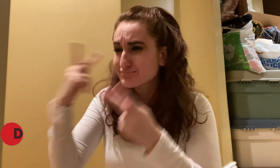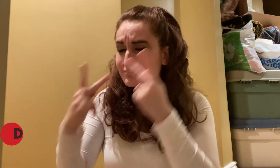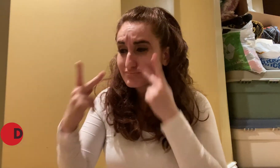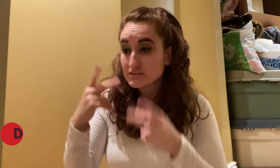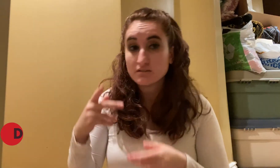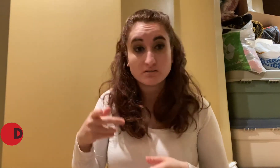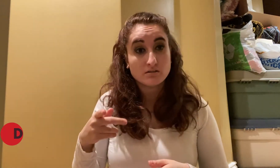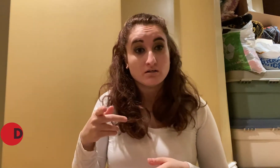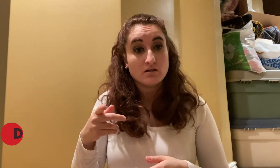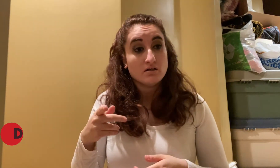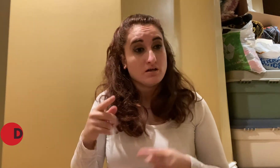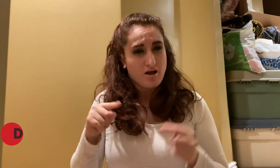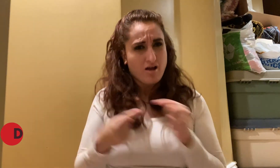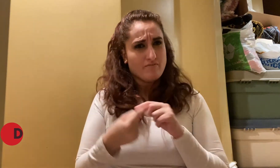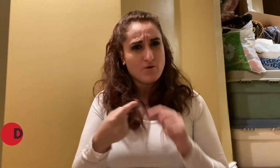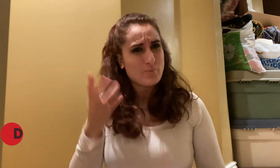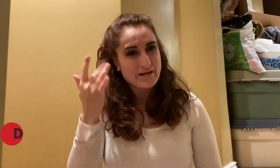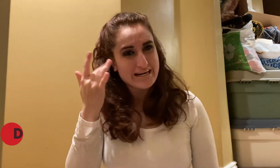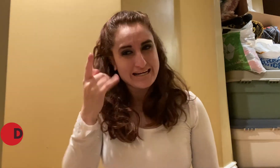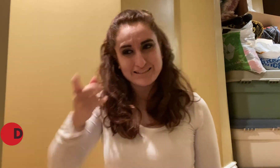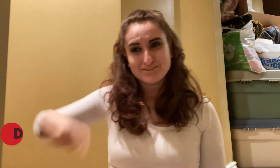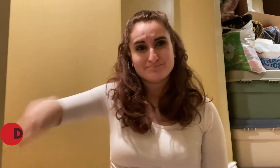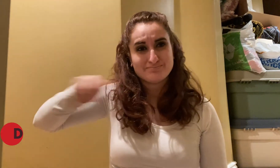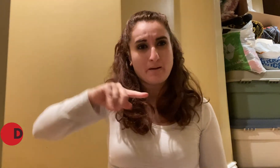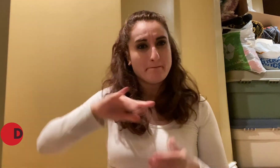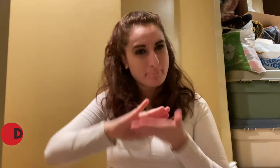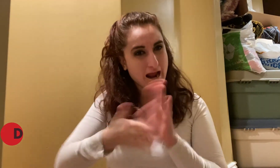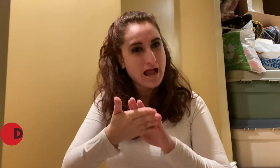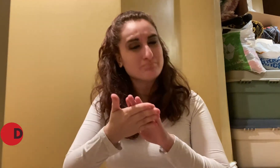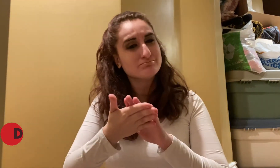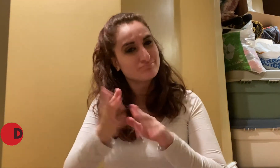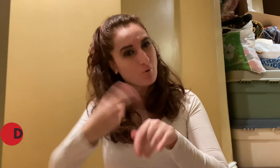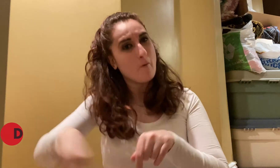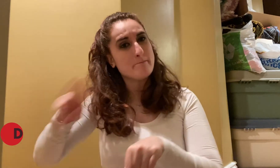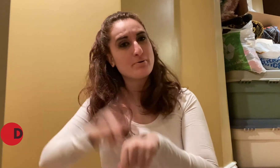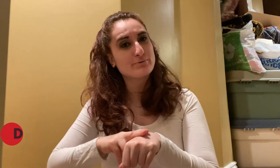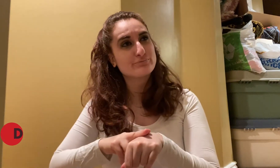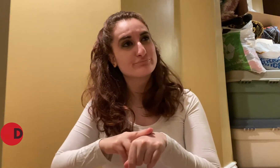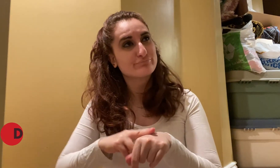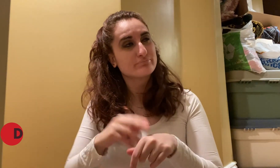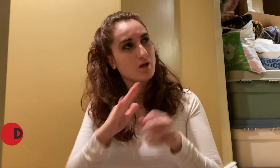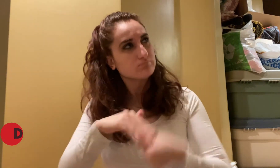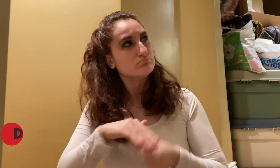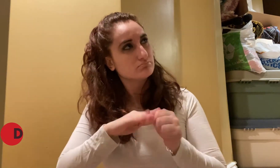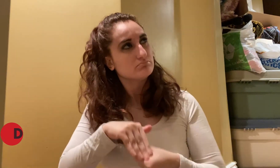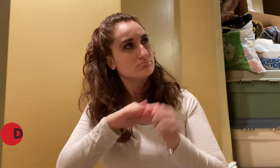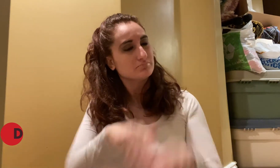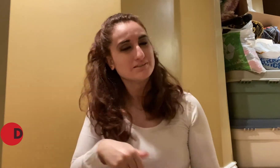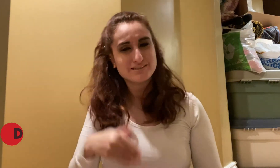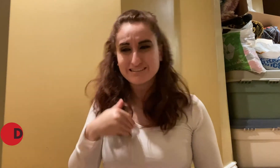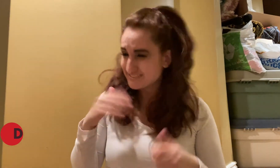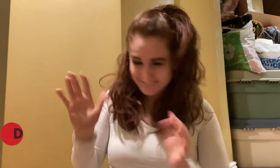I keep seeing us getting hurt and accepting it as the norm.